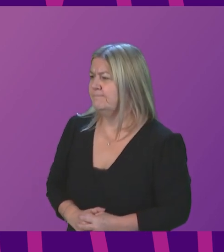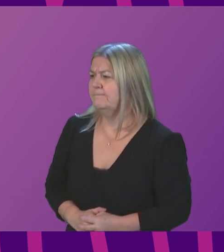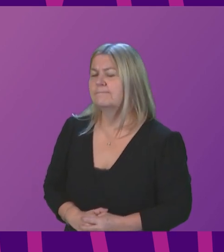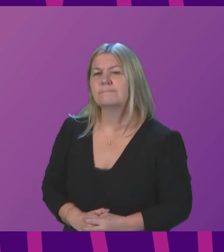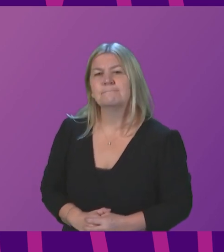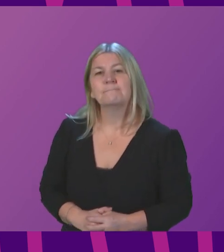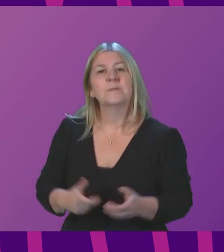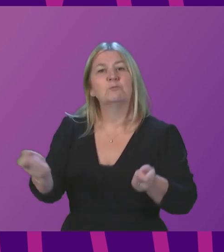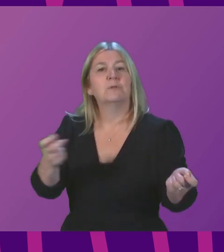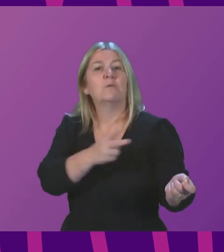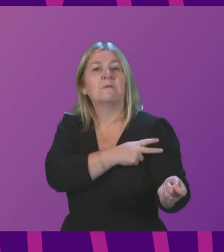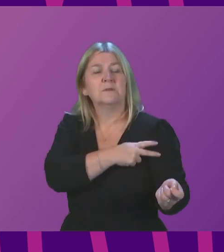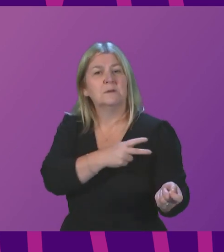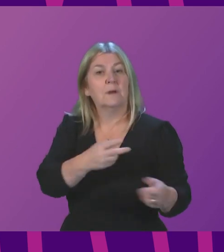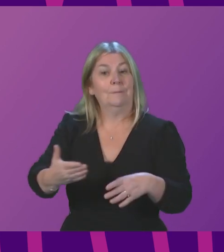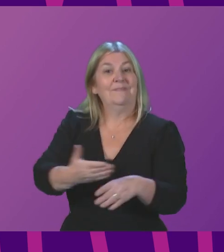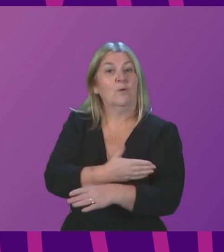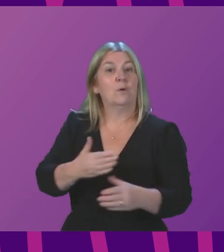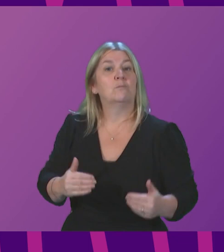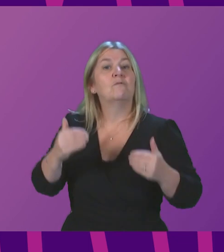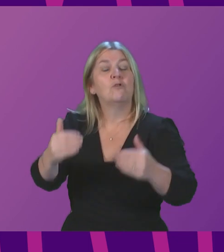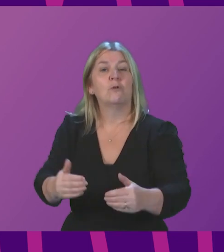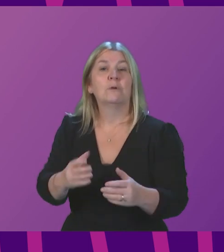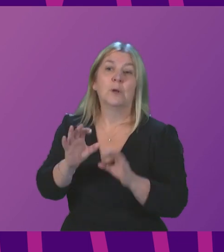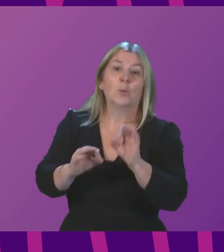Before we go on to question 3, I let members know that, if we have any time remaining after